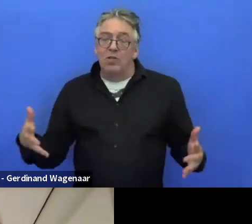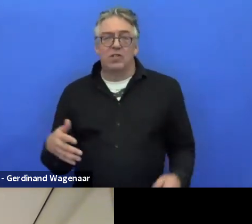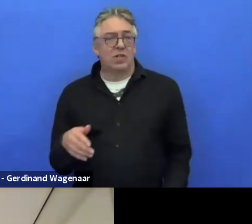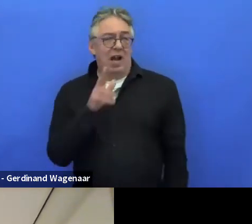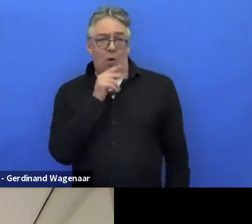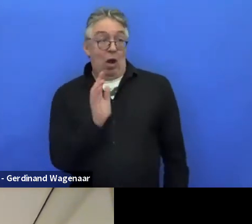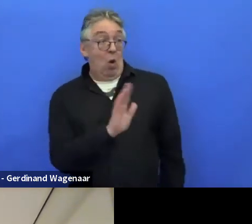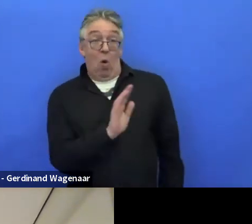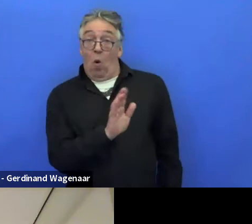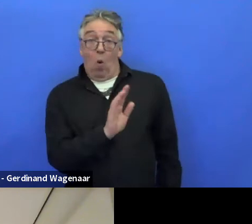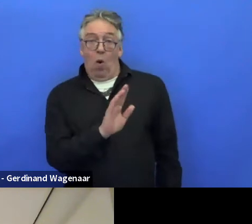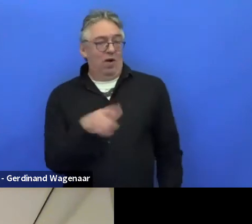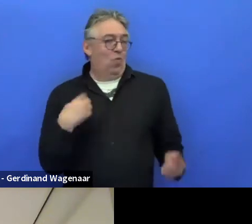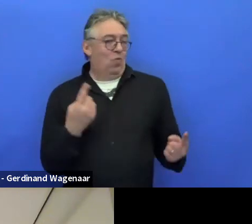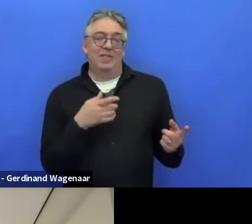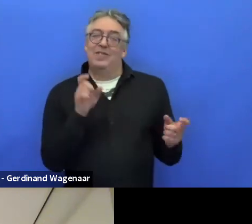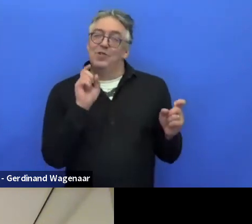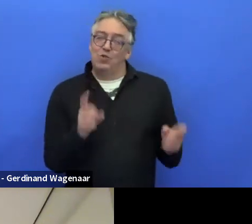We didn't give enough time for the workshop